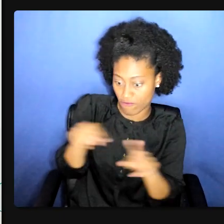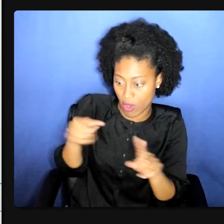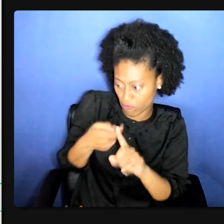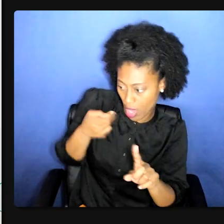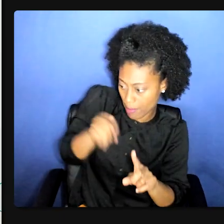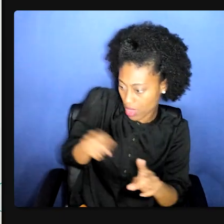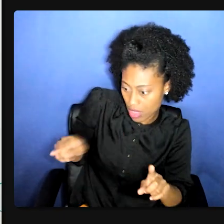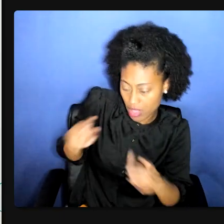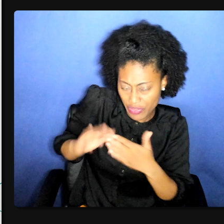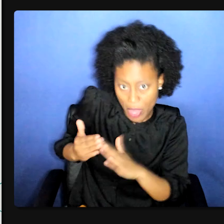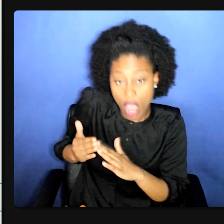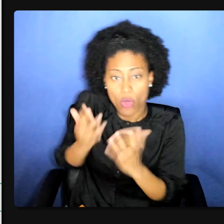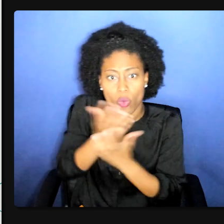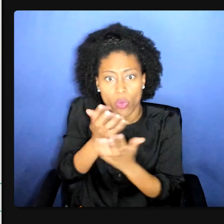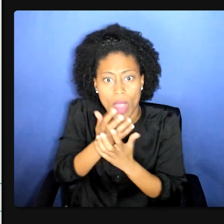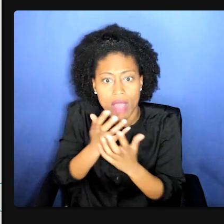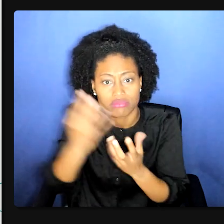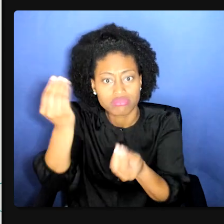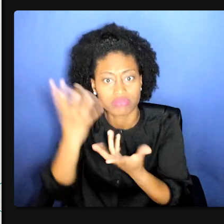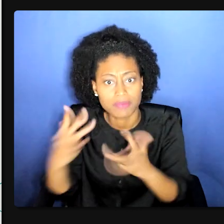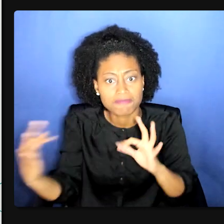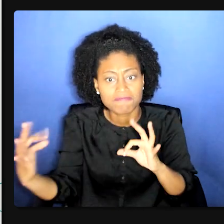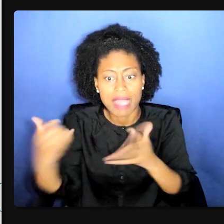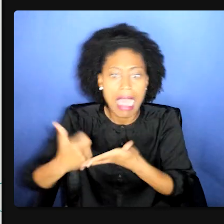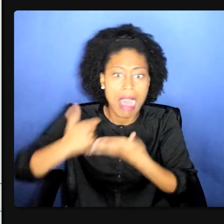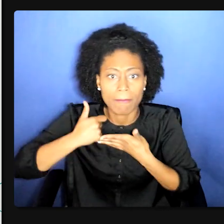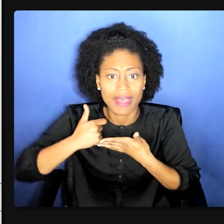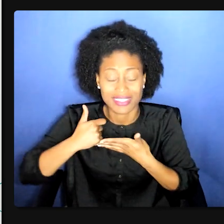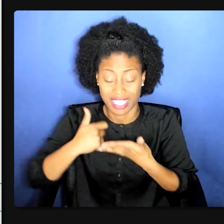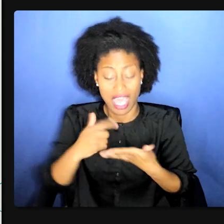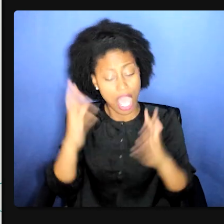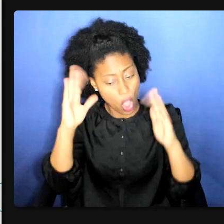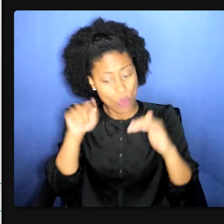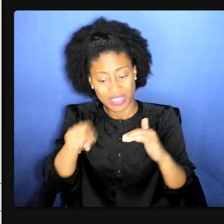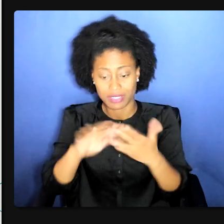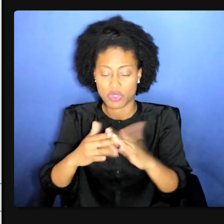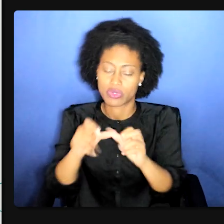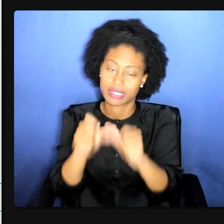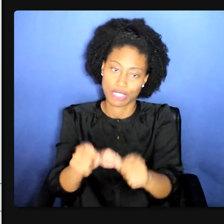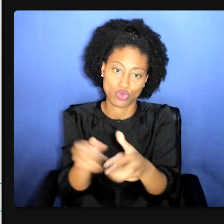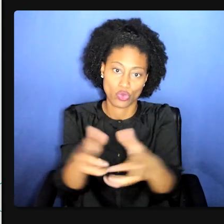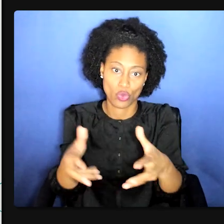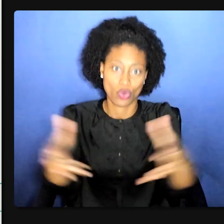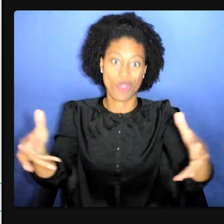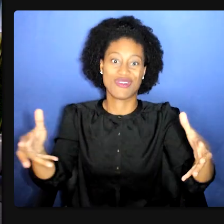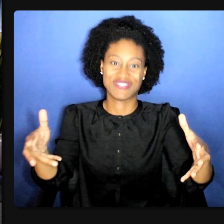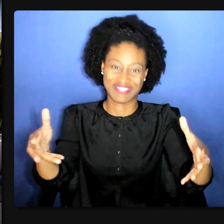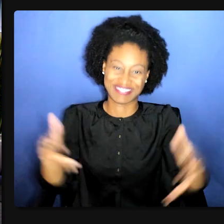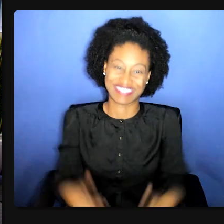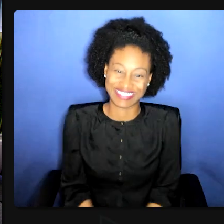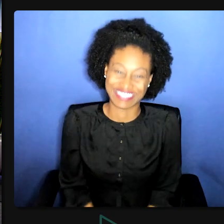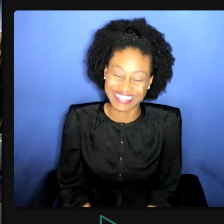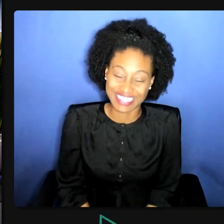and i do hope that the community continues to uh flourish sensory for v3 it sounds like being